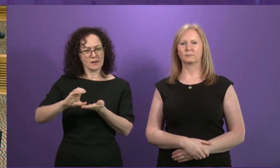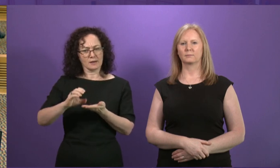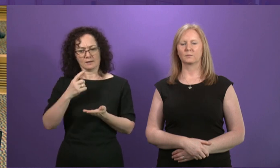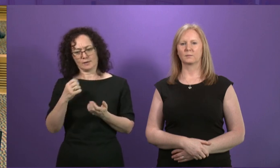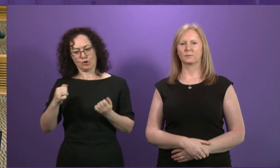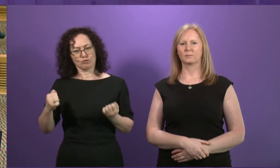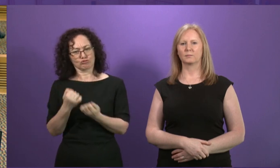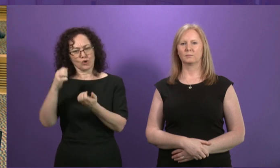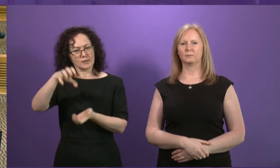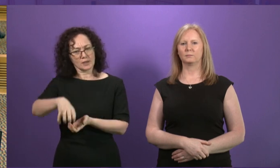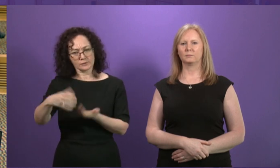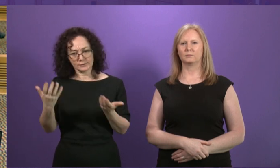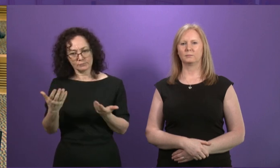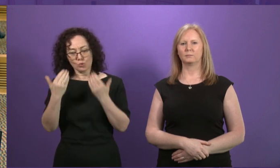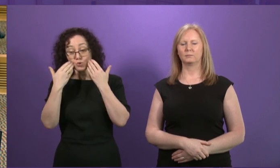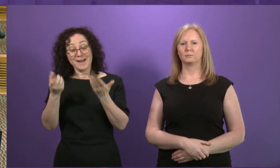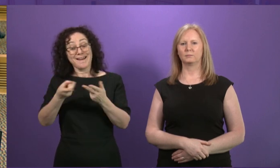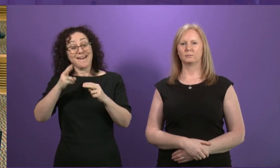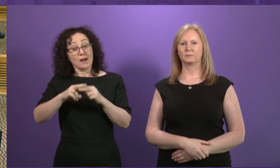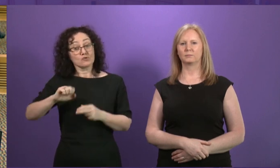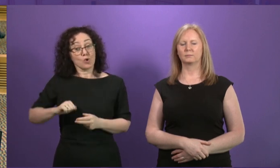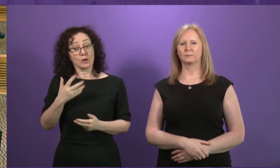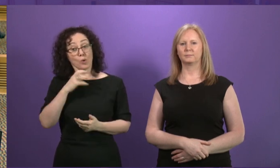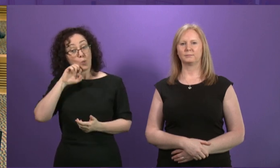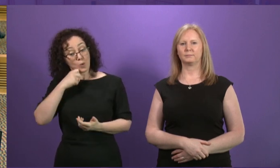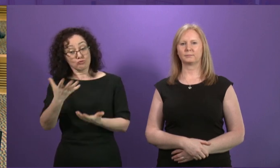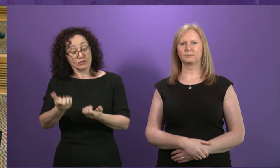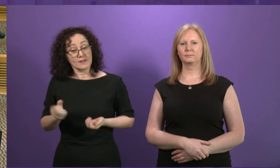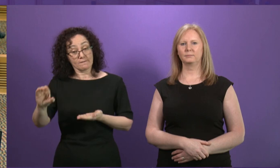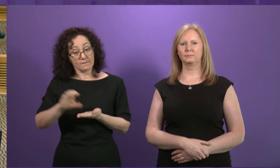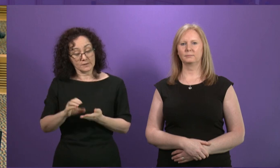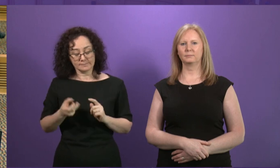it, let alone a fair share, we still have no clarity regarding the future